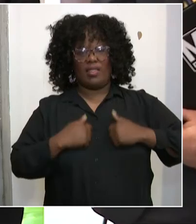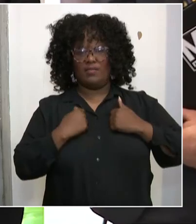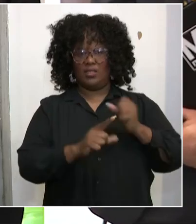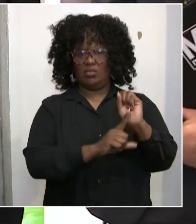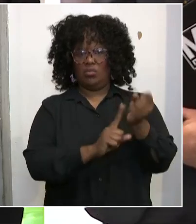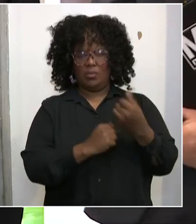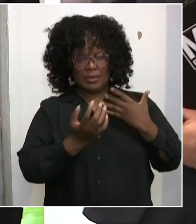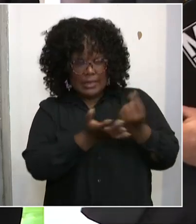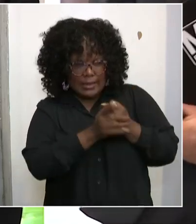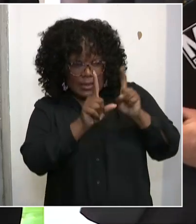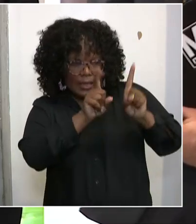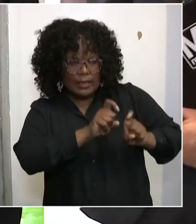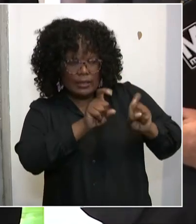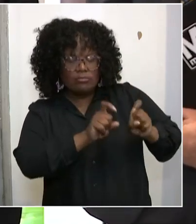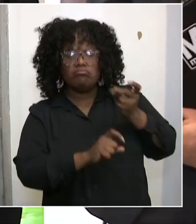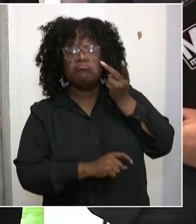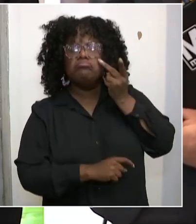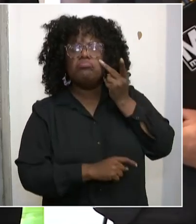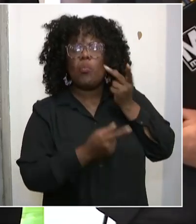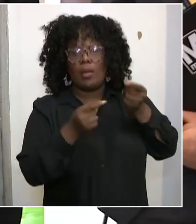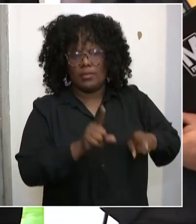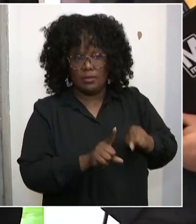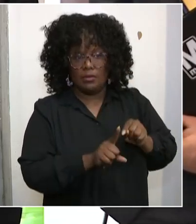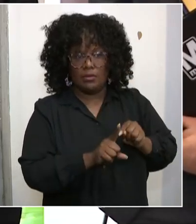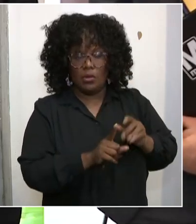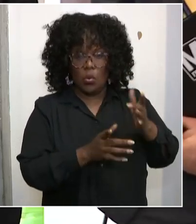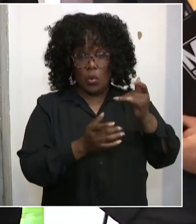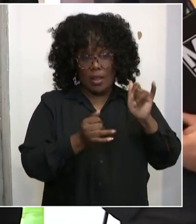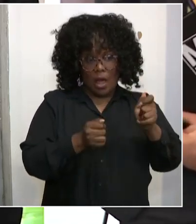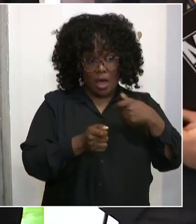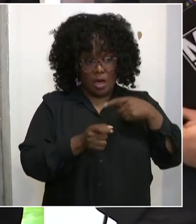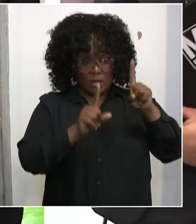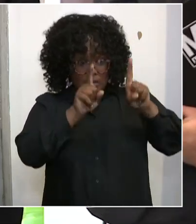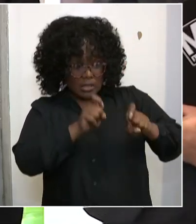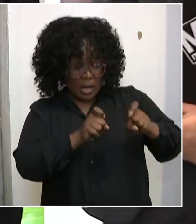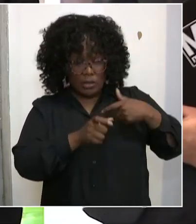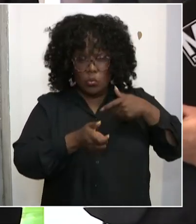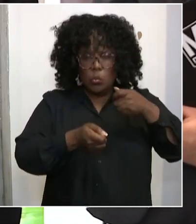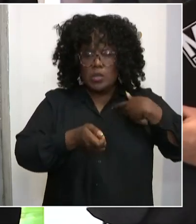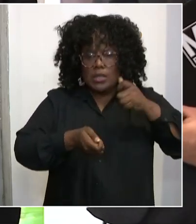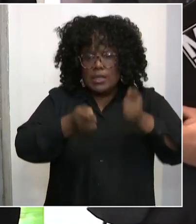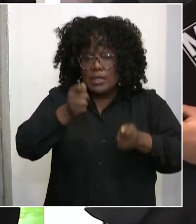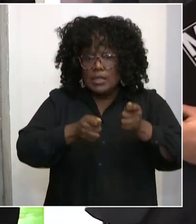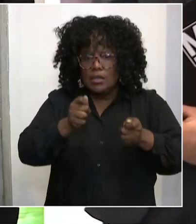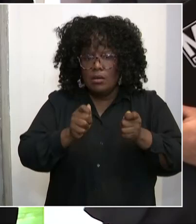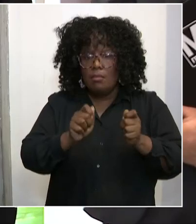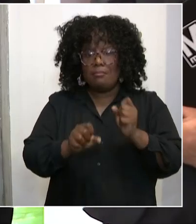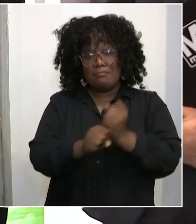And indeed daily we make adjustments to the city's operating posture to ensure that each of the events gets the support that it needs.